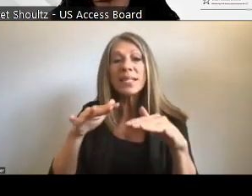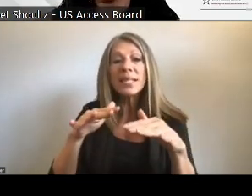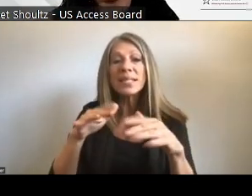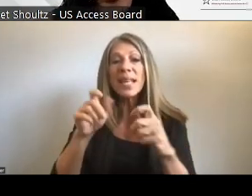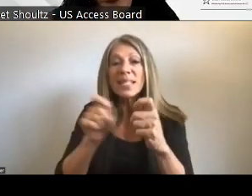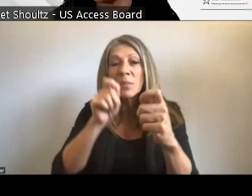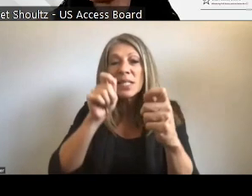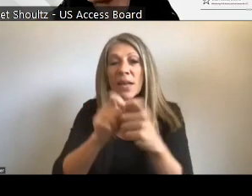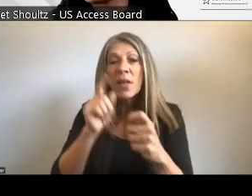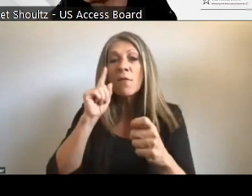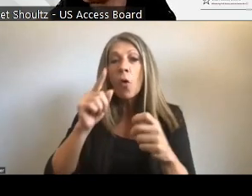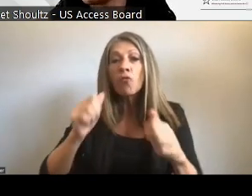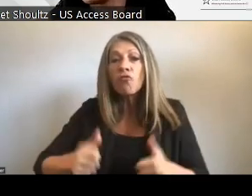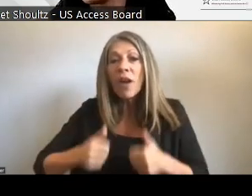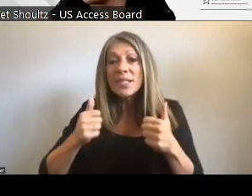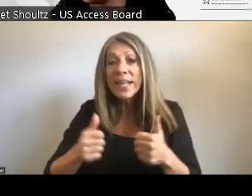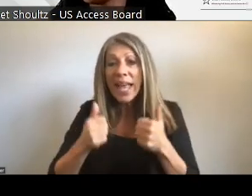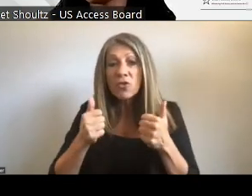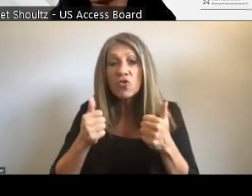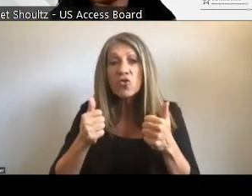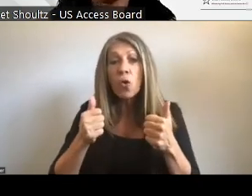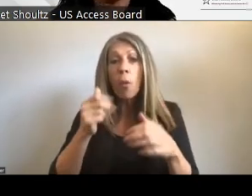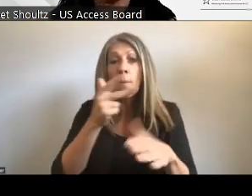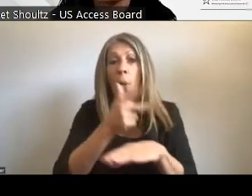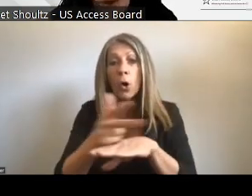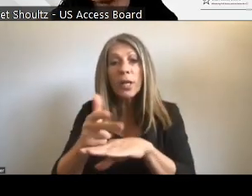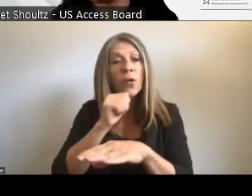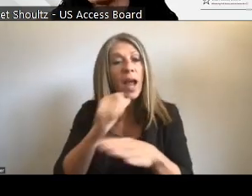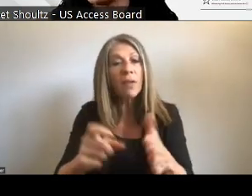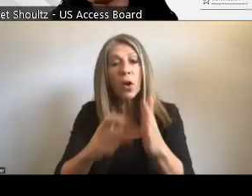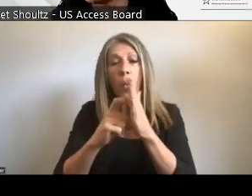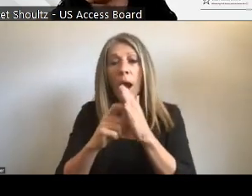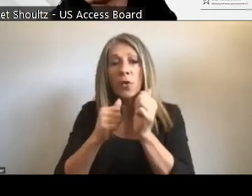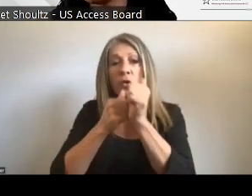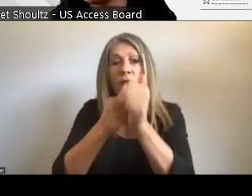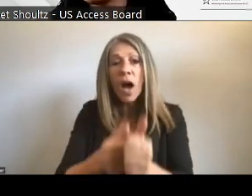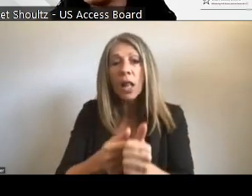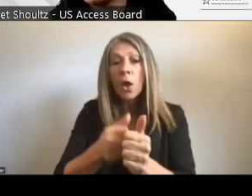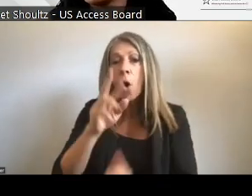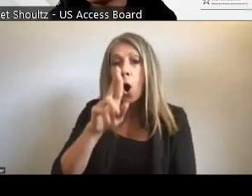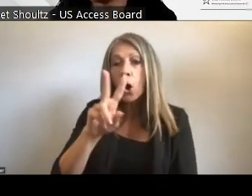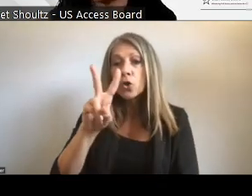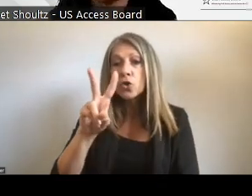exclusively as residential parking are not required to comply with 211 and so